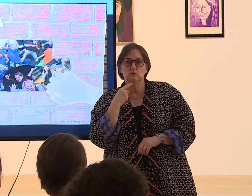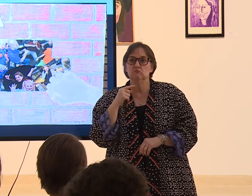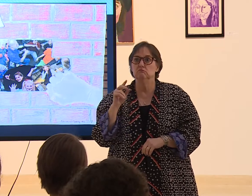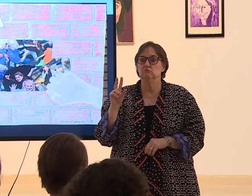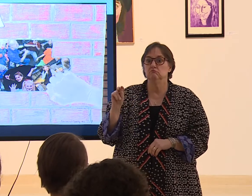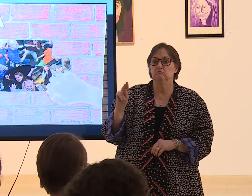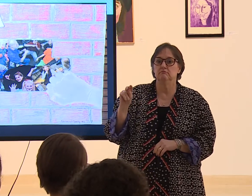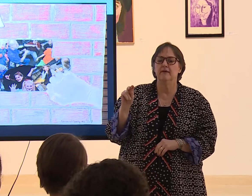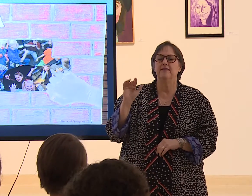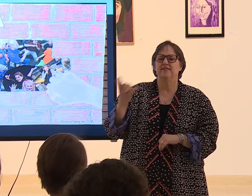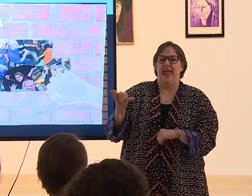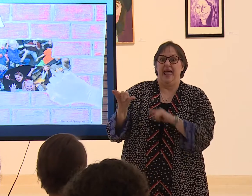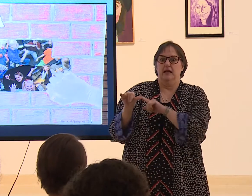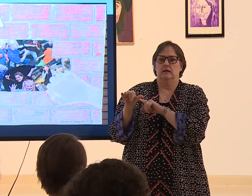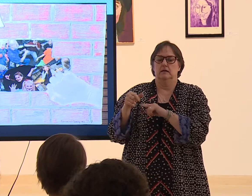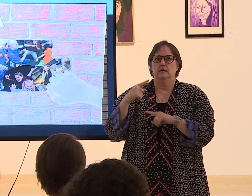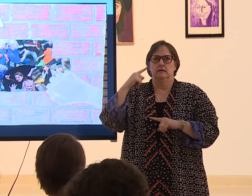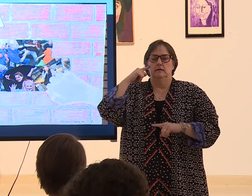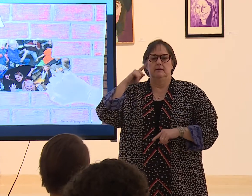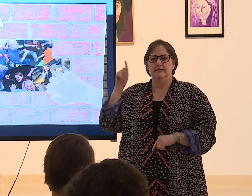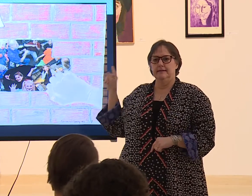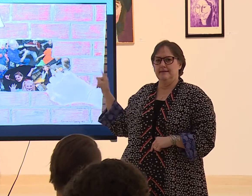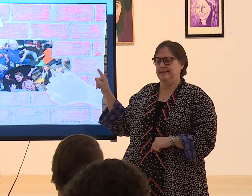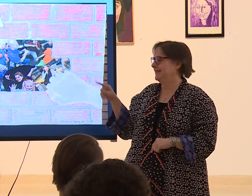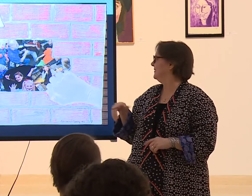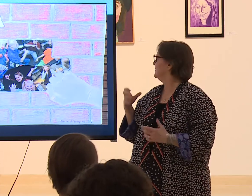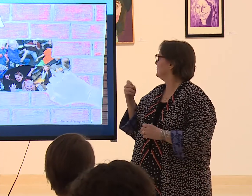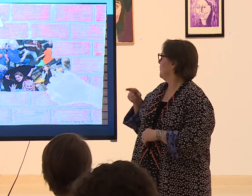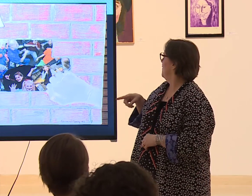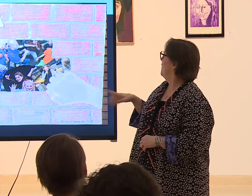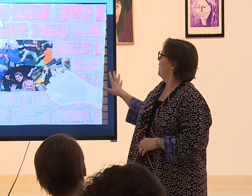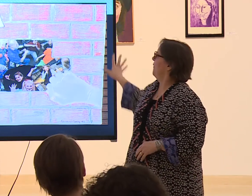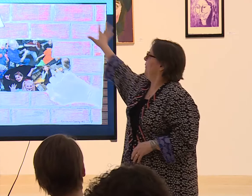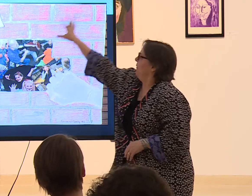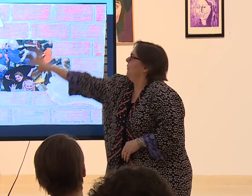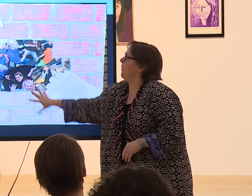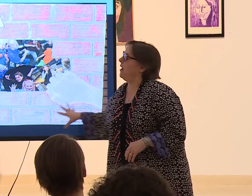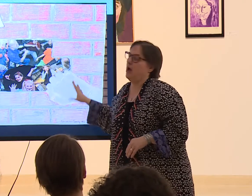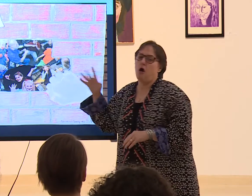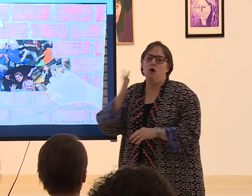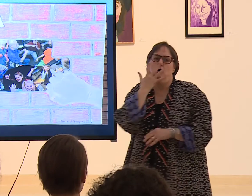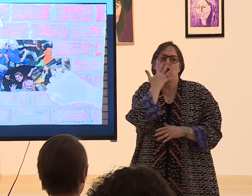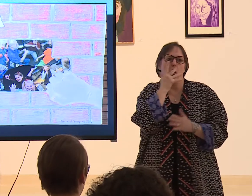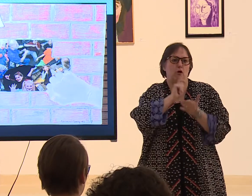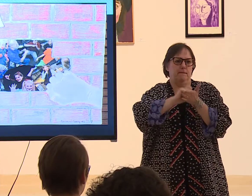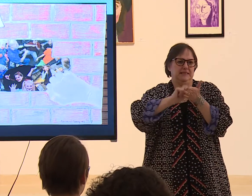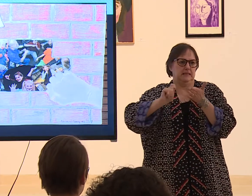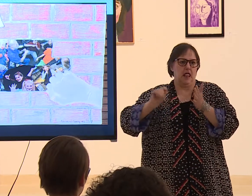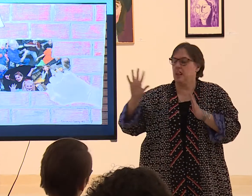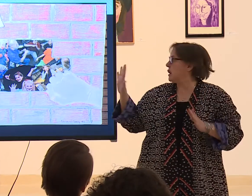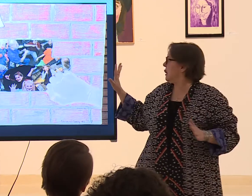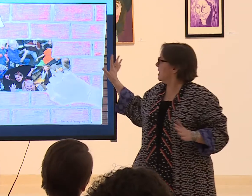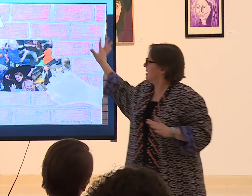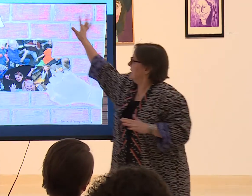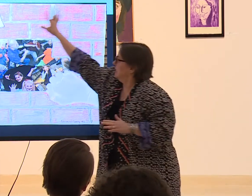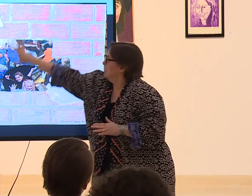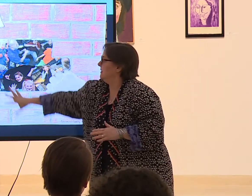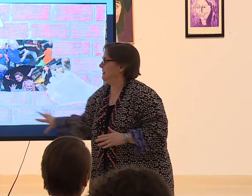"Oh, do you go to the Deaf Club?" and I said, "No, not so much anymore," and they said, "Oh, you should come." So all of these ideas are kind of represented here